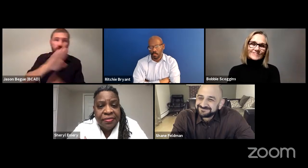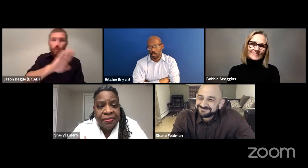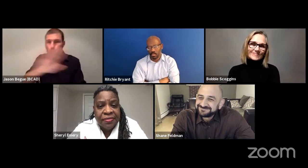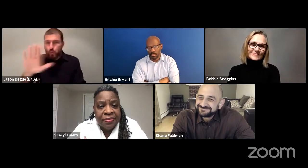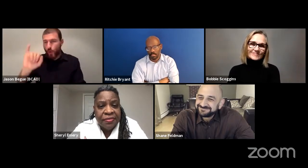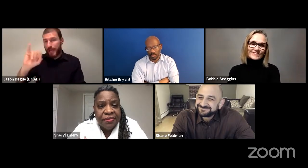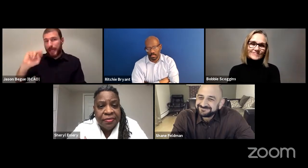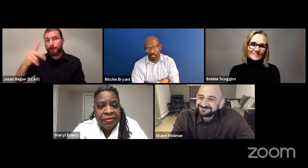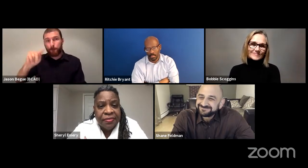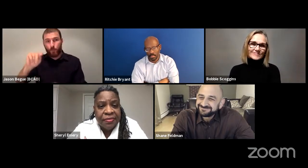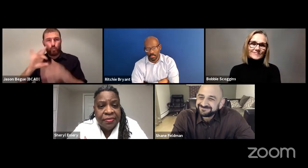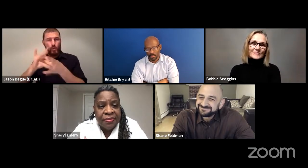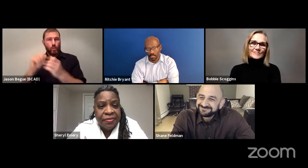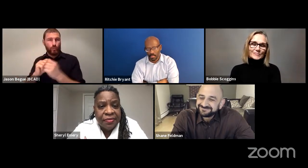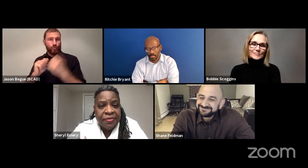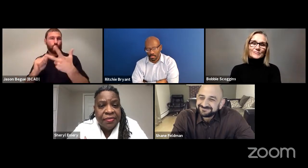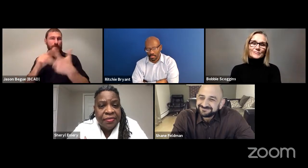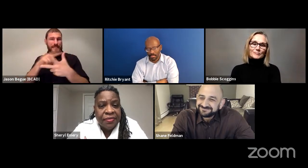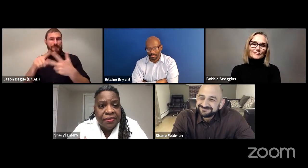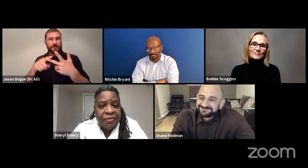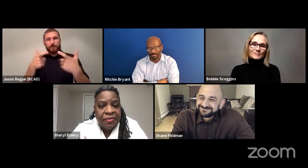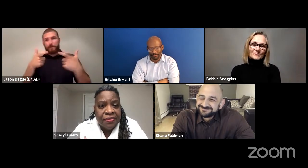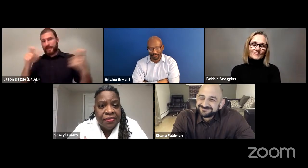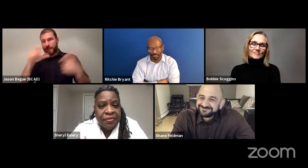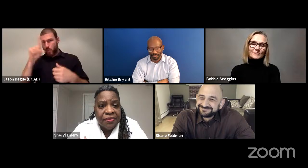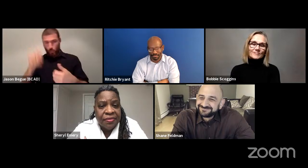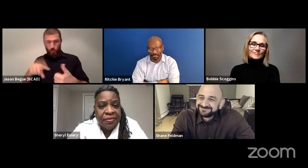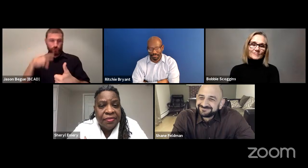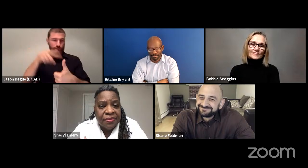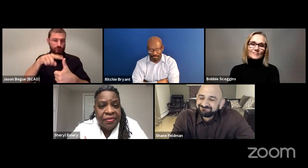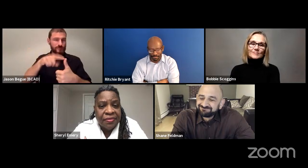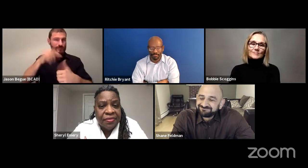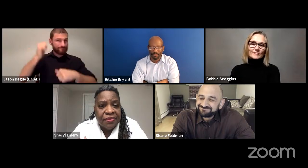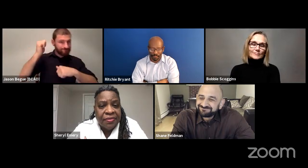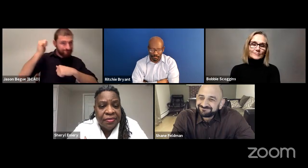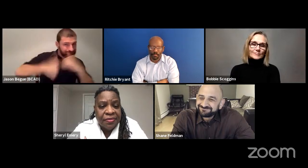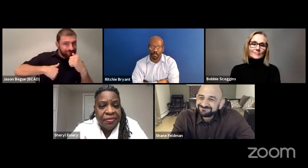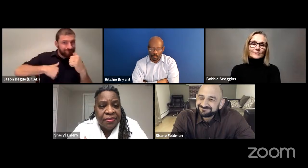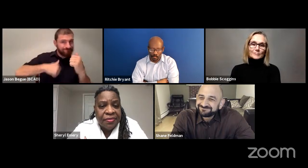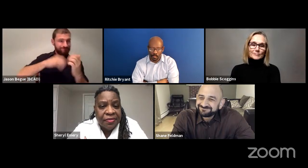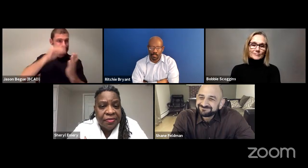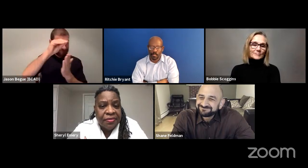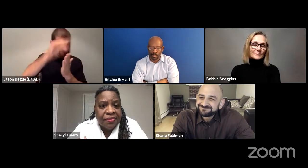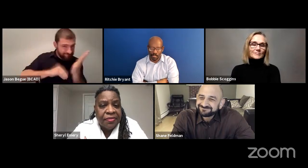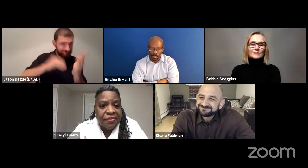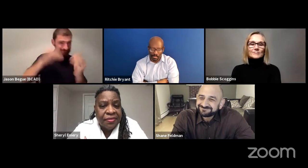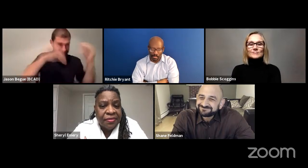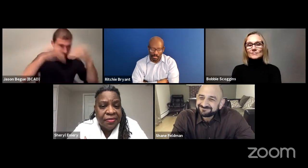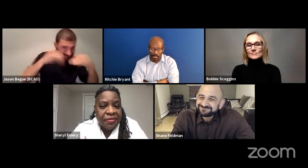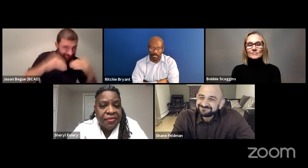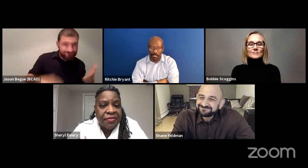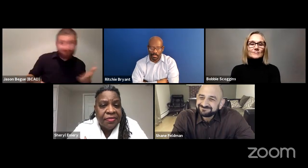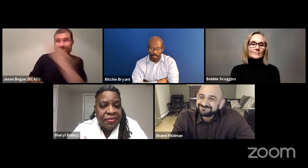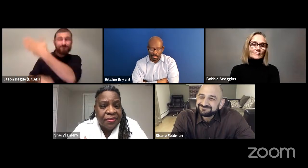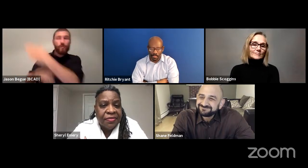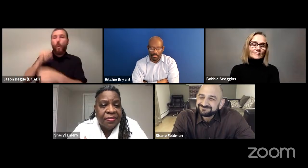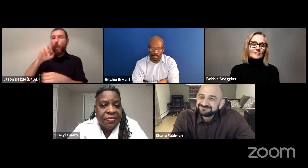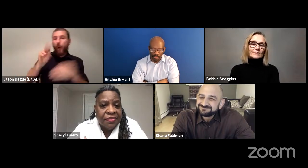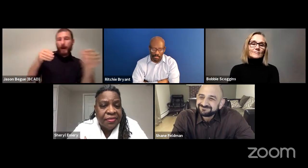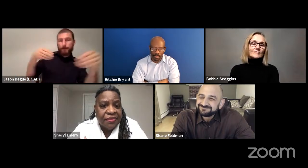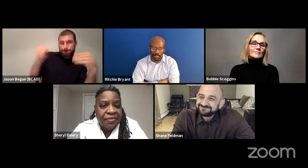all of our panelists so much for your input in terms of those three big questions. Do